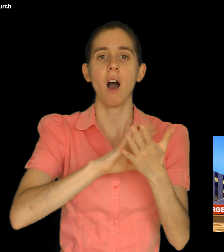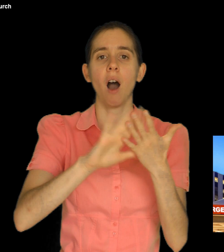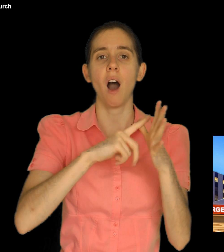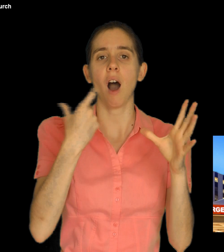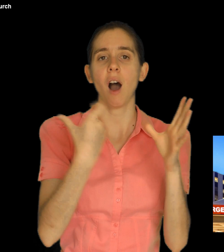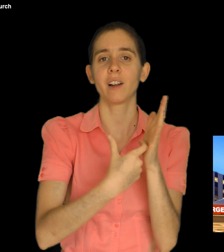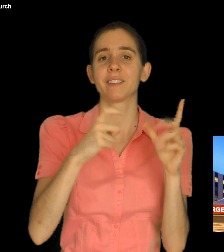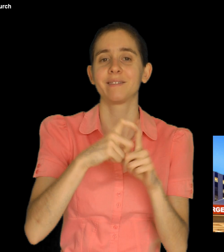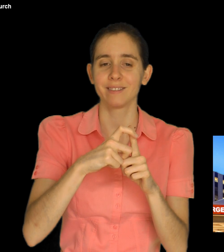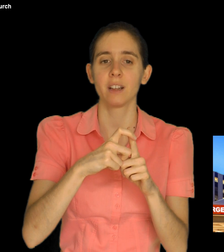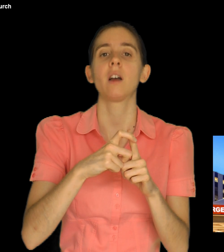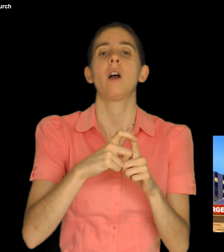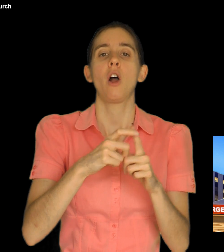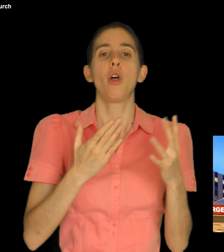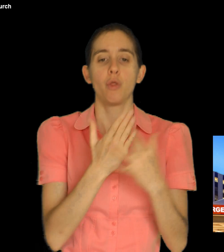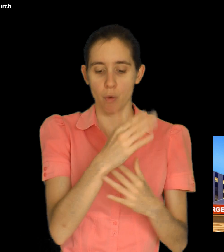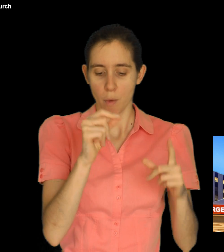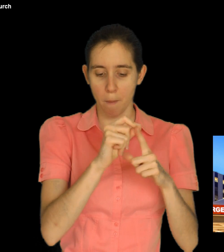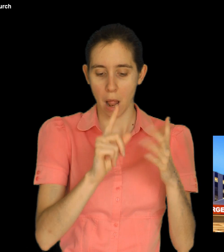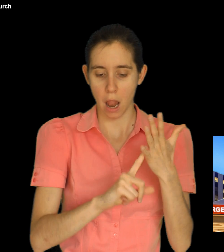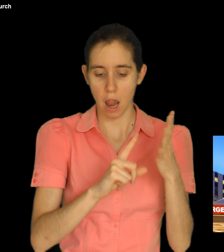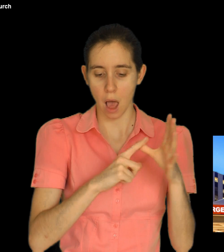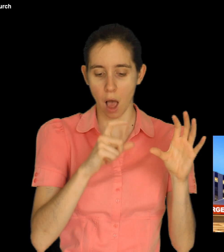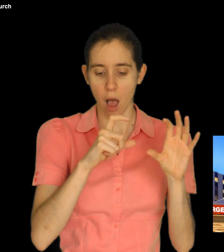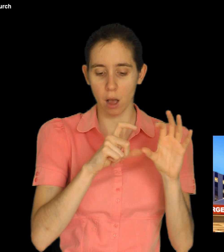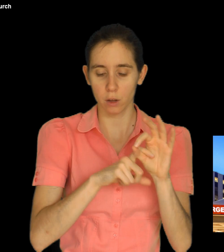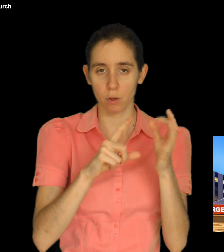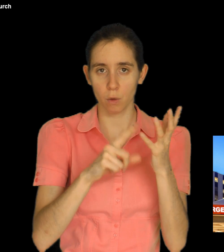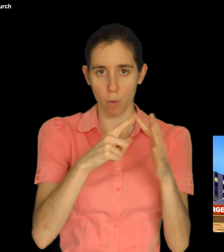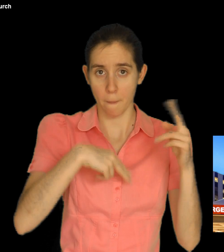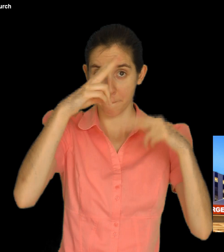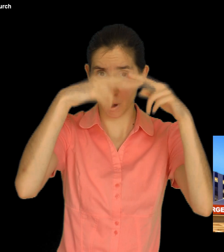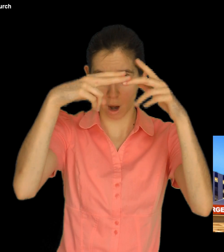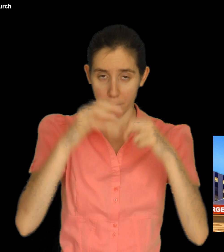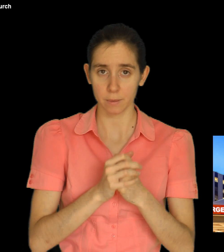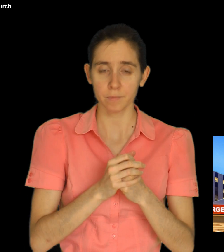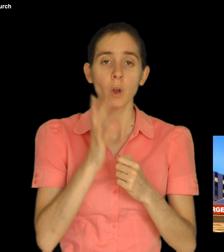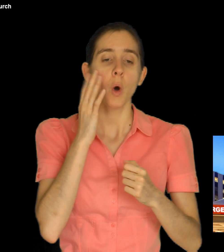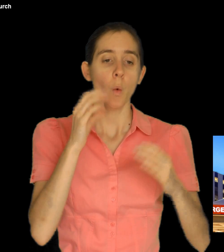buildup, and ultimately complete blockage. When blood flow to the heart is